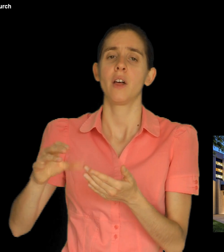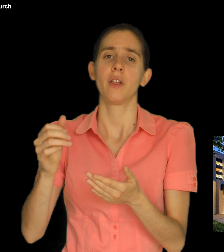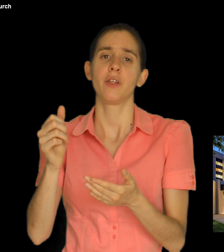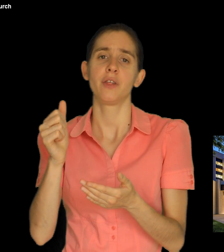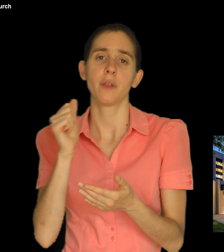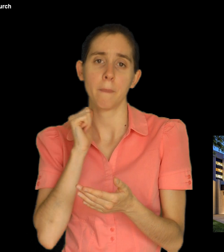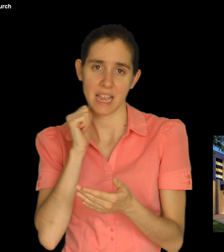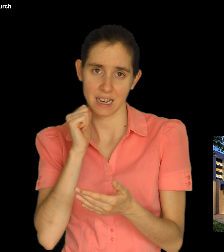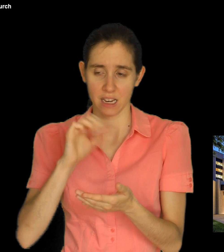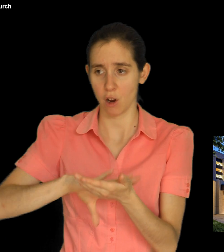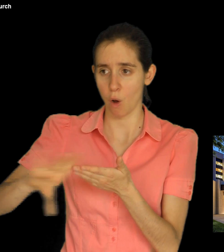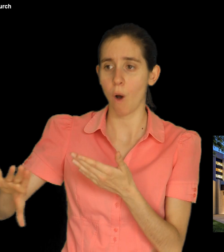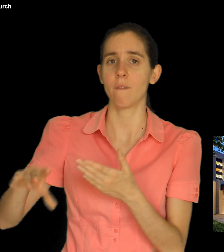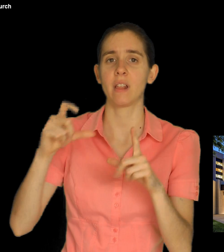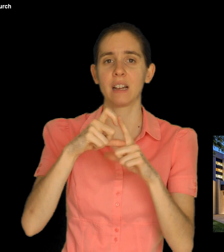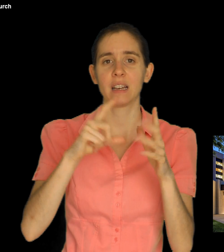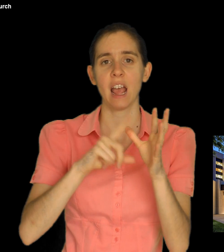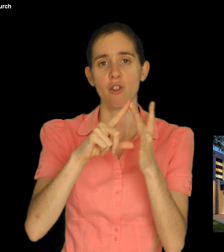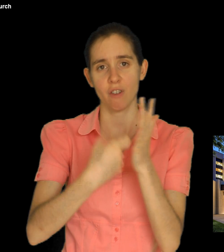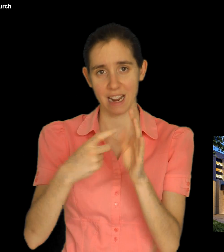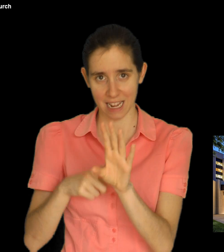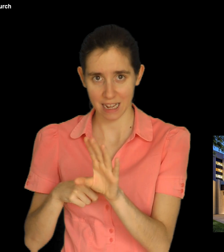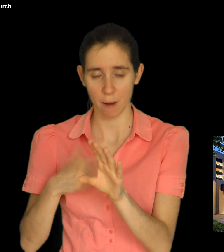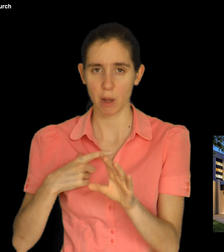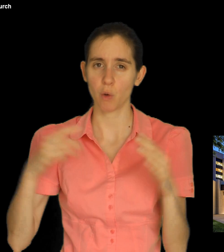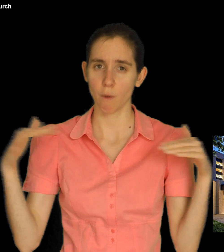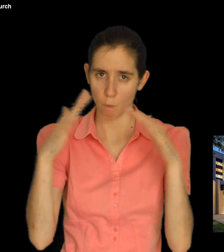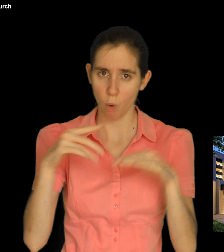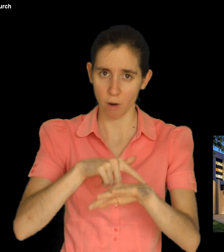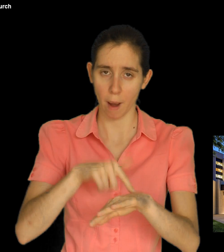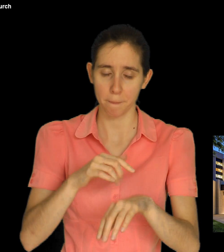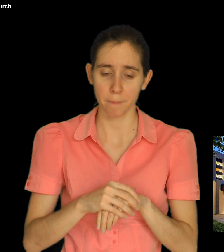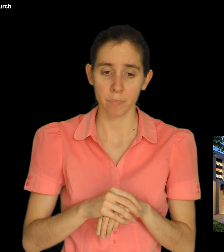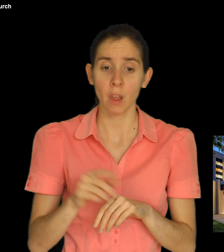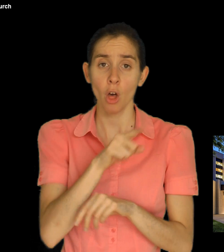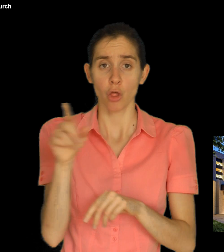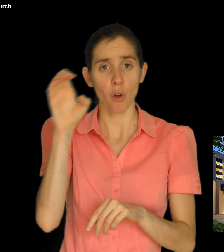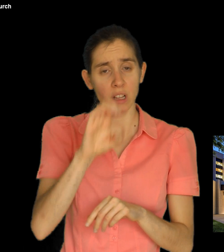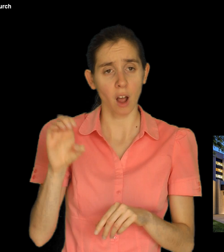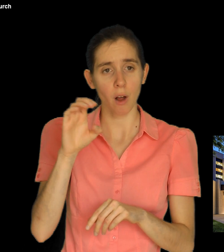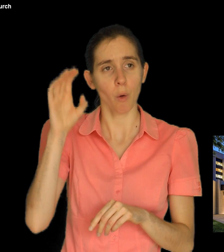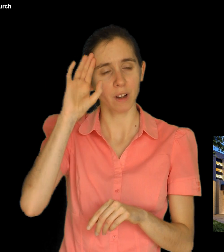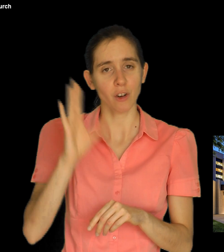were rich in flesh foods and dairy. Those countries experienced a dramatic